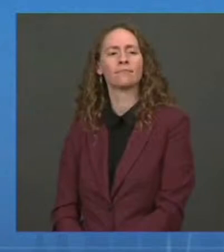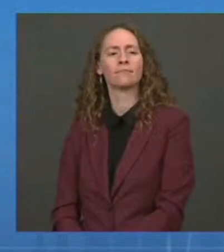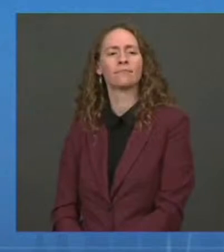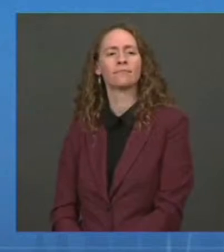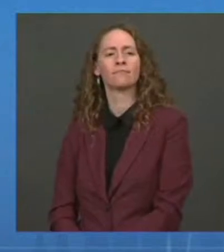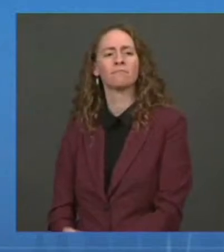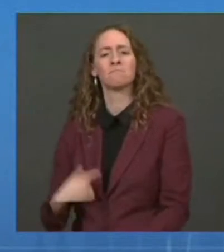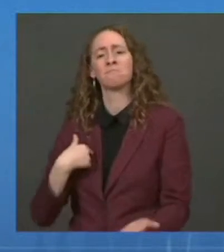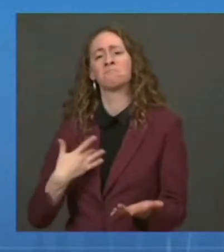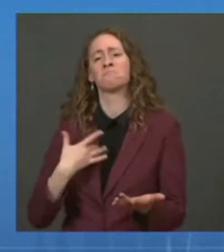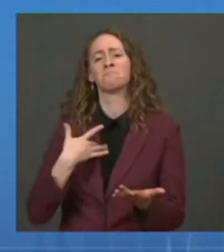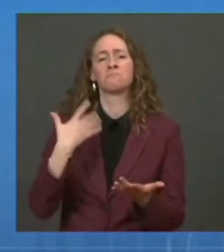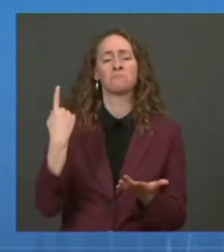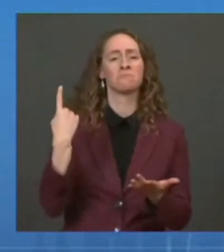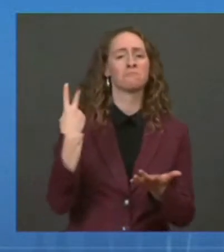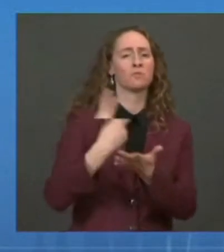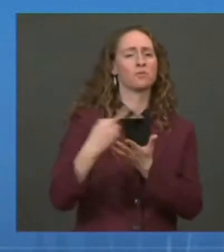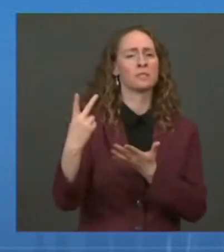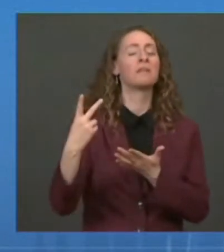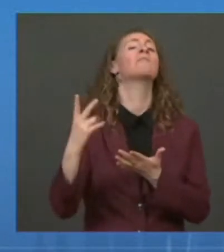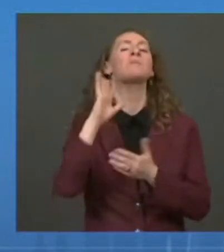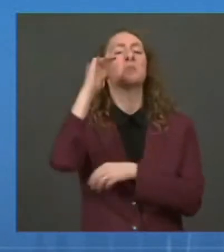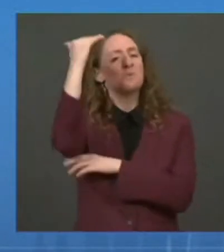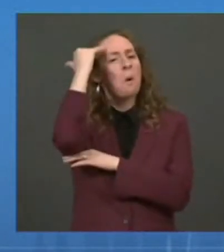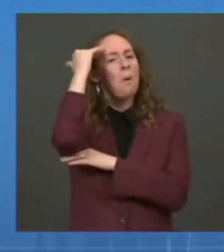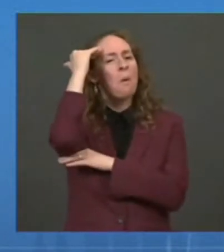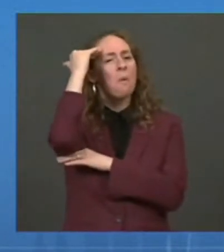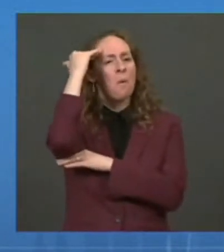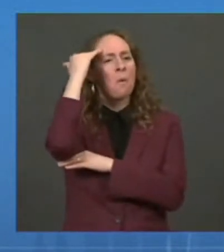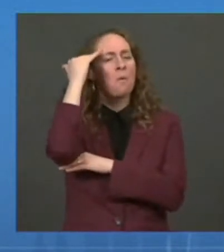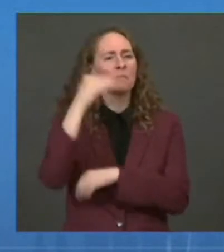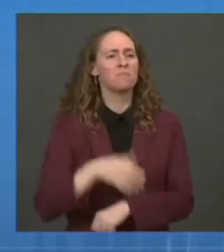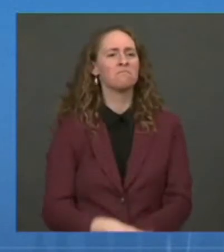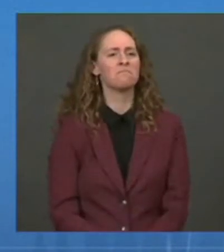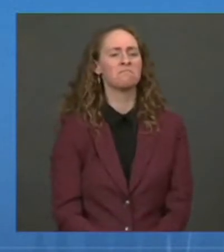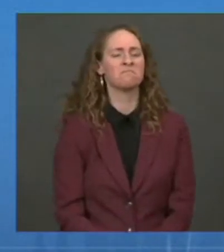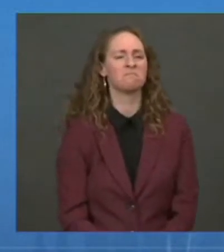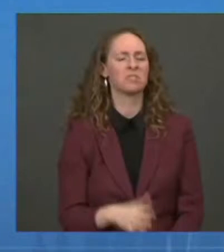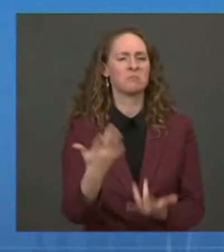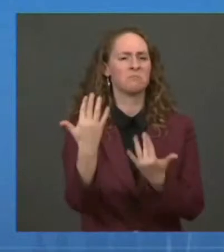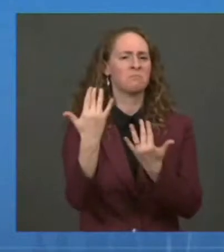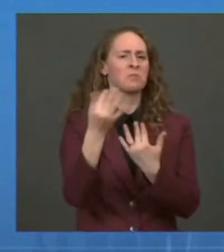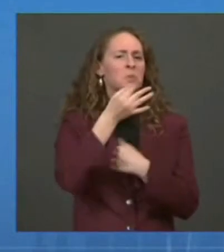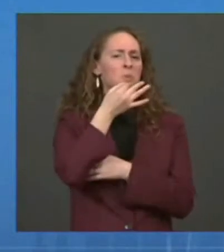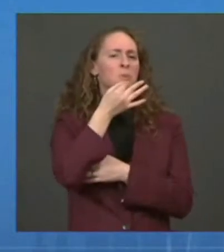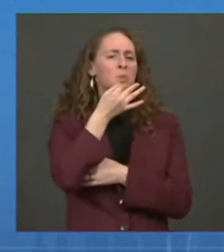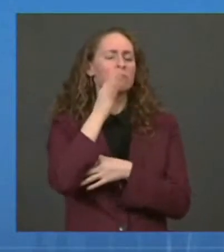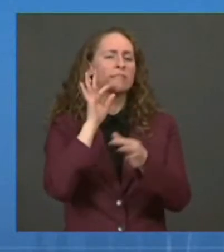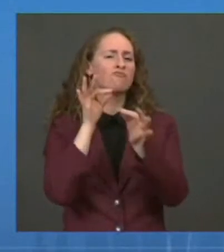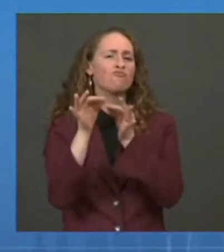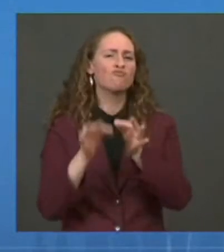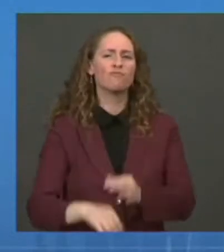DATA AND MAYBE ANOTHER ADDITIONAL WEEK OR SO TO GET THE CLINICAL DATA SO WE EXPECT WE'RE GOING TO HAVE THAT